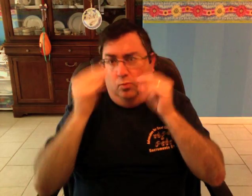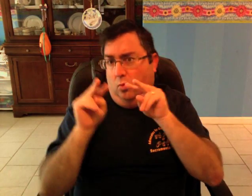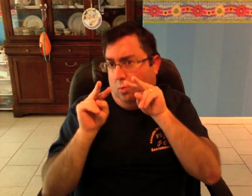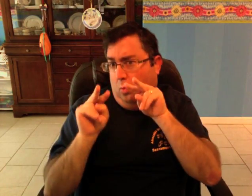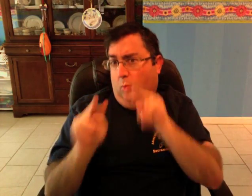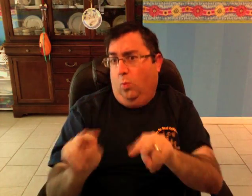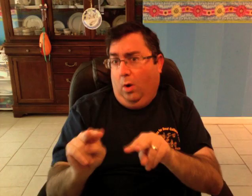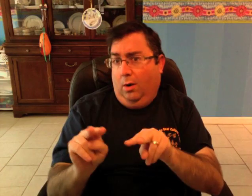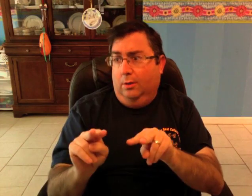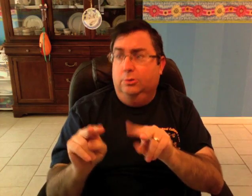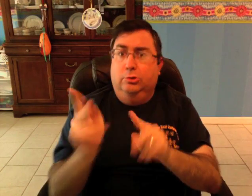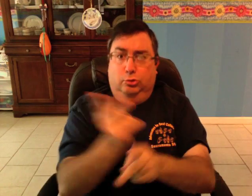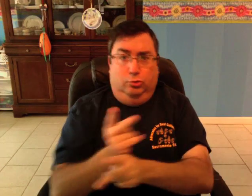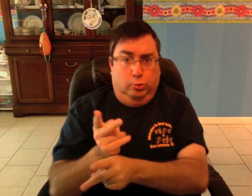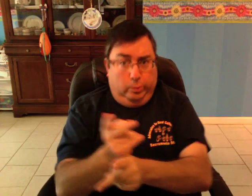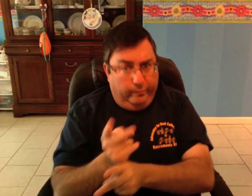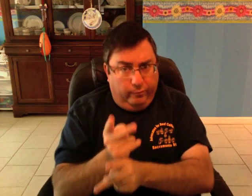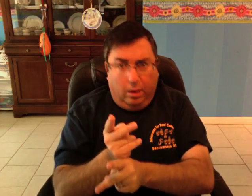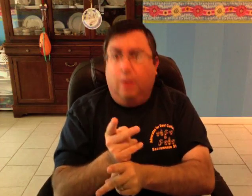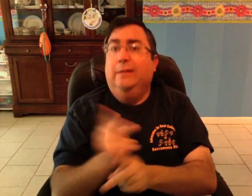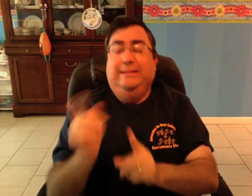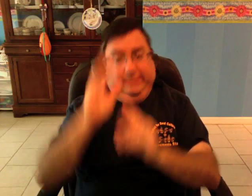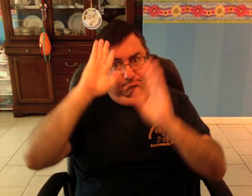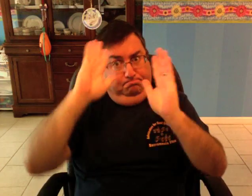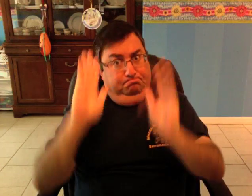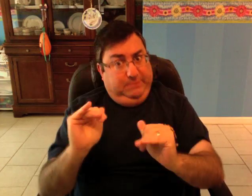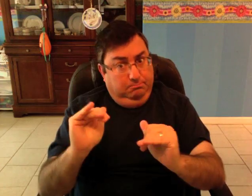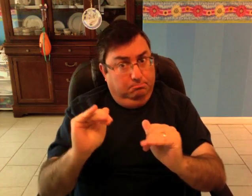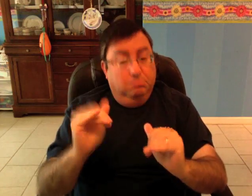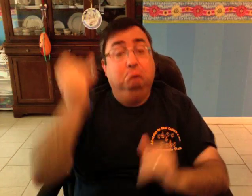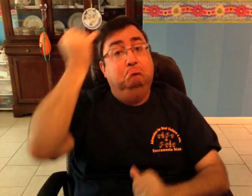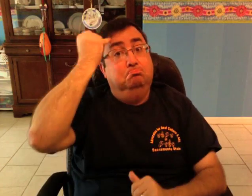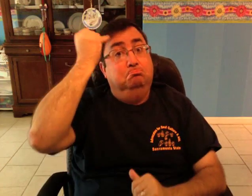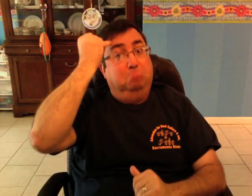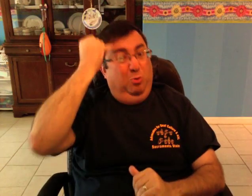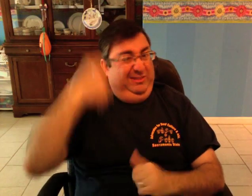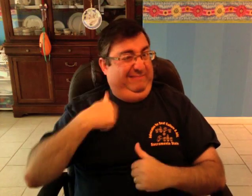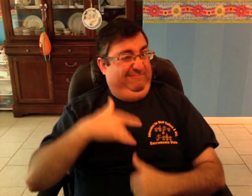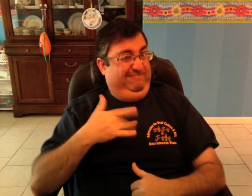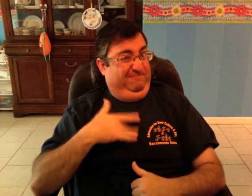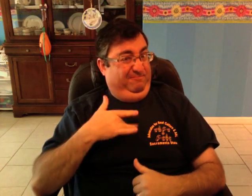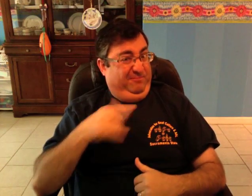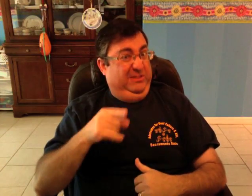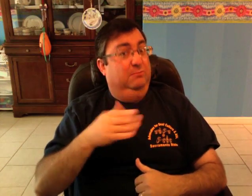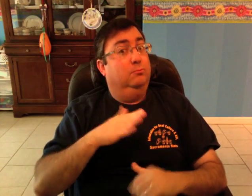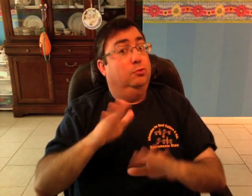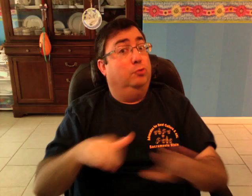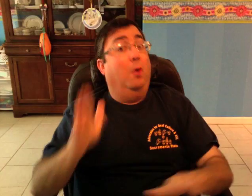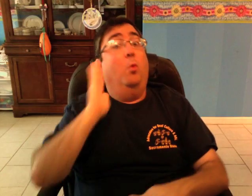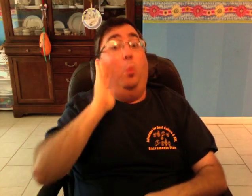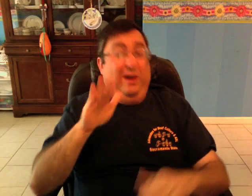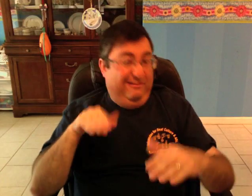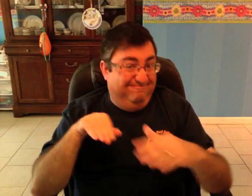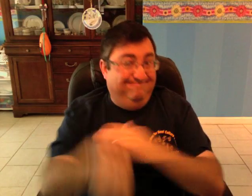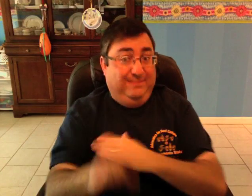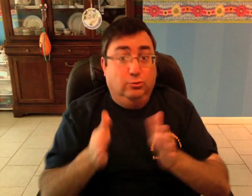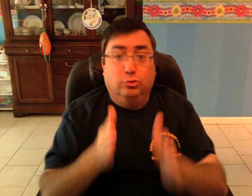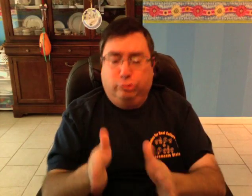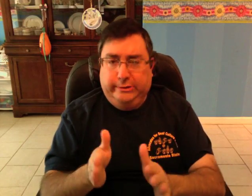and watch, supervise, and anticipate and if I have a sense that the child is going to go into the street,